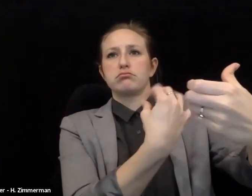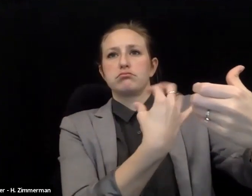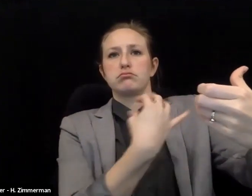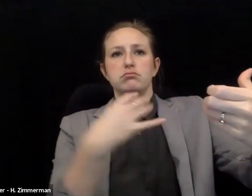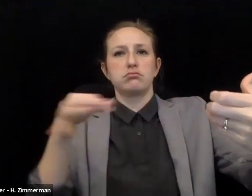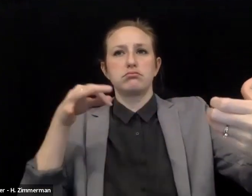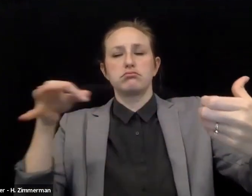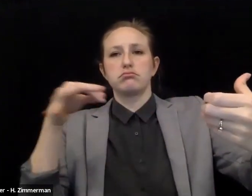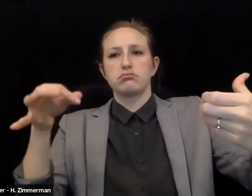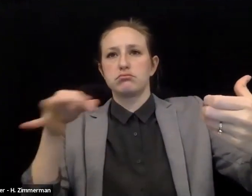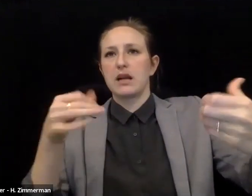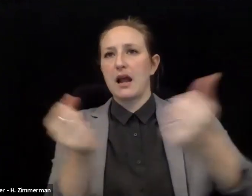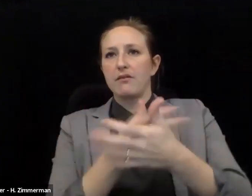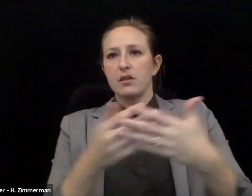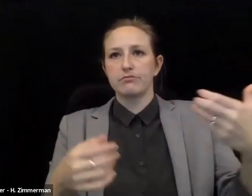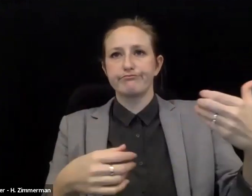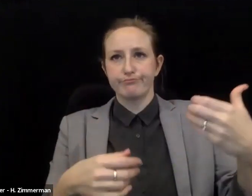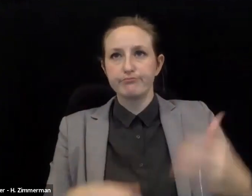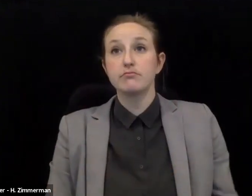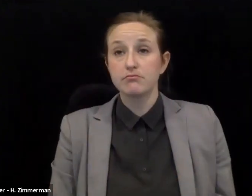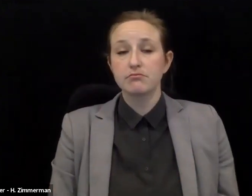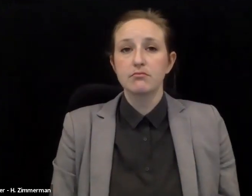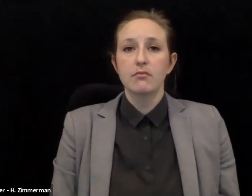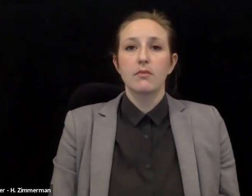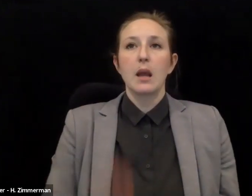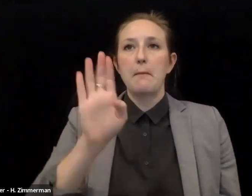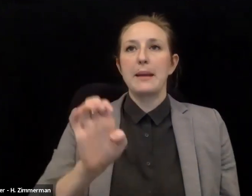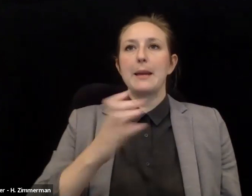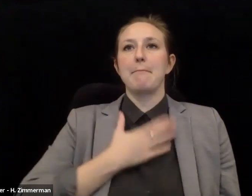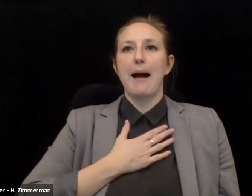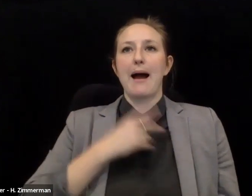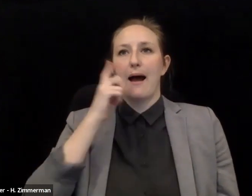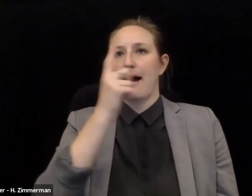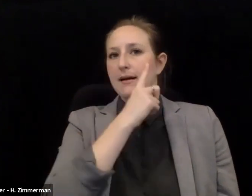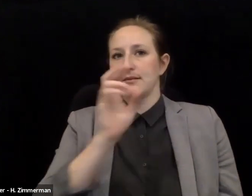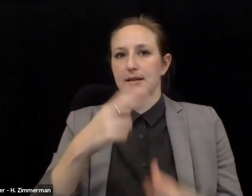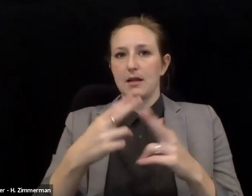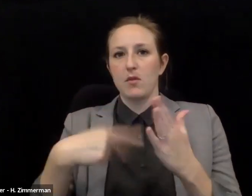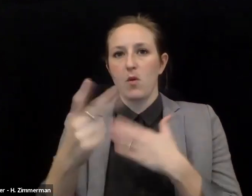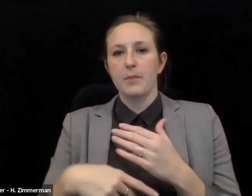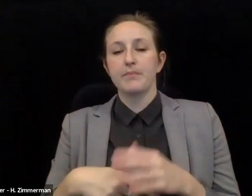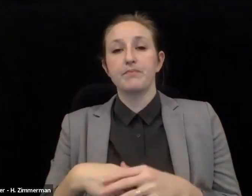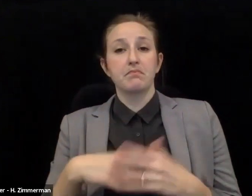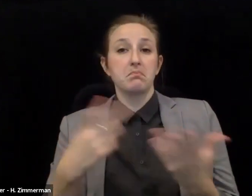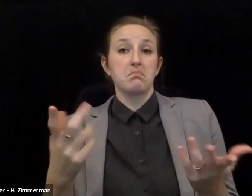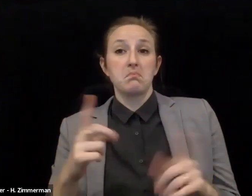but I think you know it can be definitely useful. But what do you, what are,